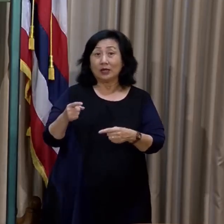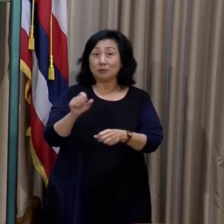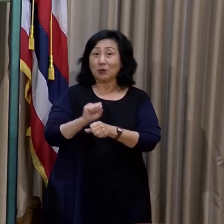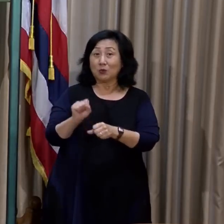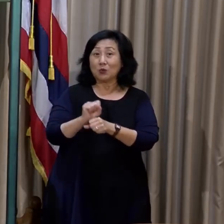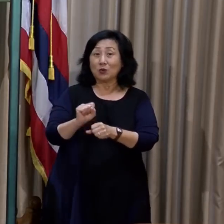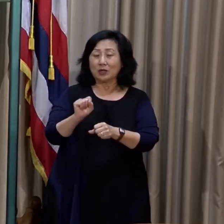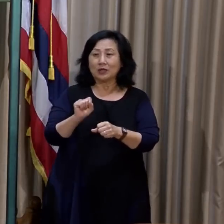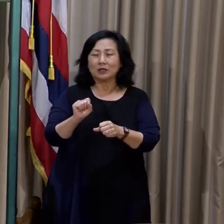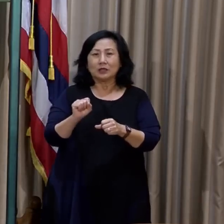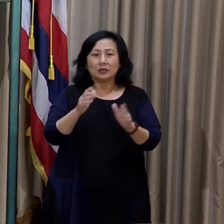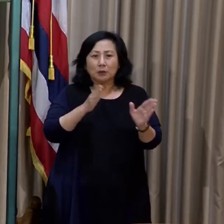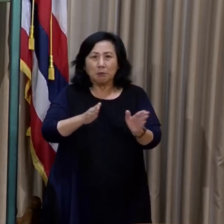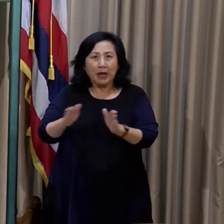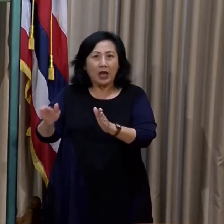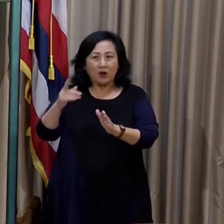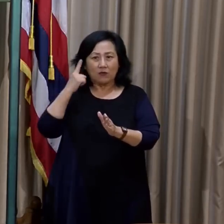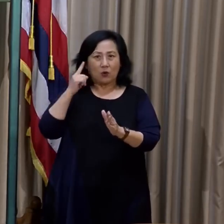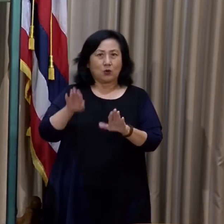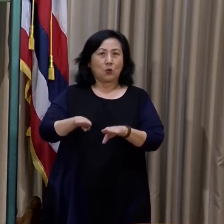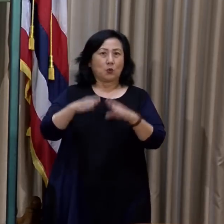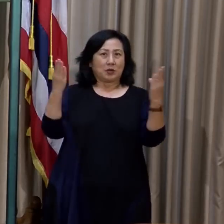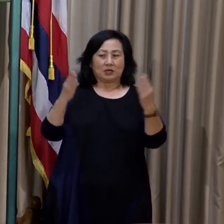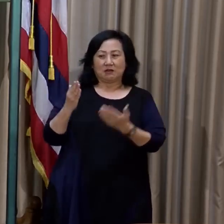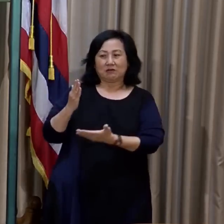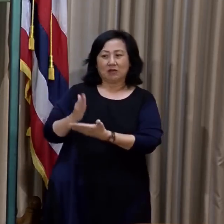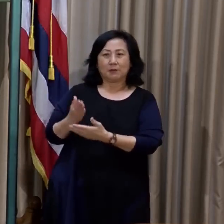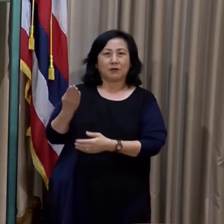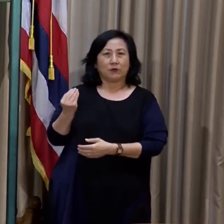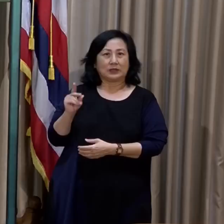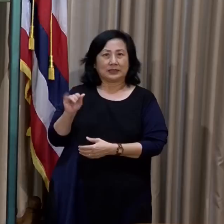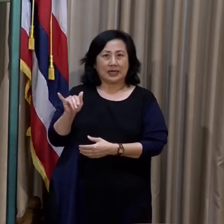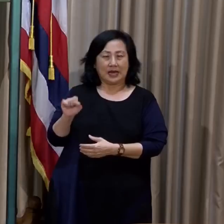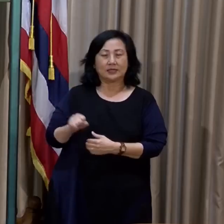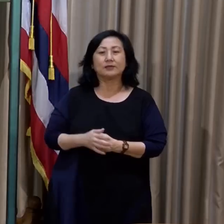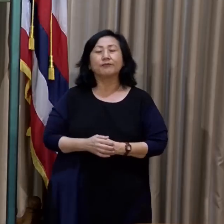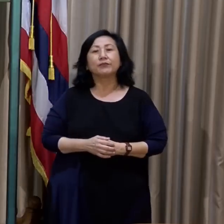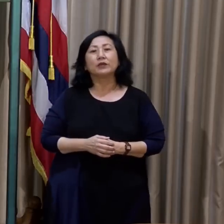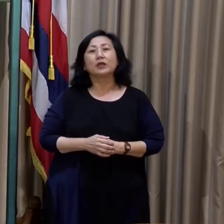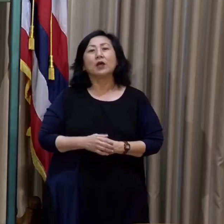THE STATE. WE HAVE BEEN WORKING VERY DILIGENTLY TO PREPARE FOR THIS